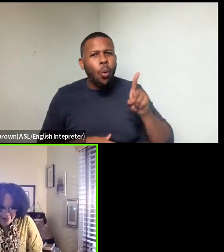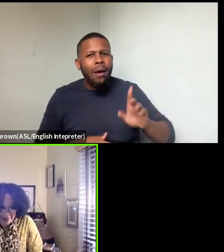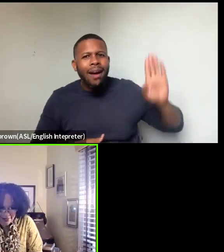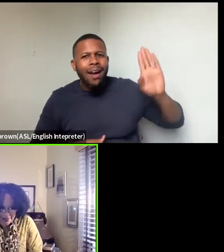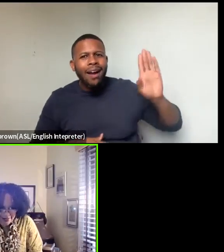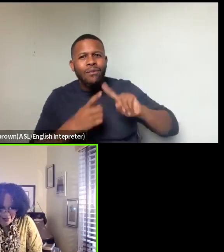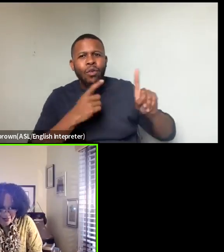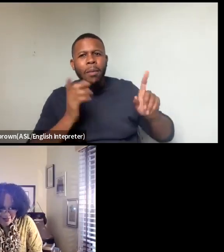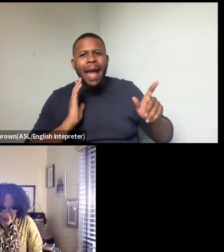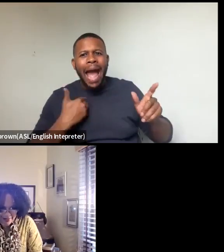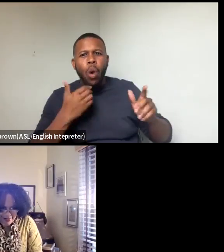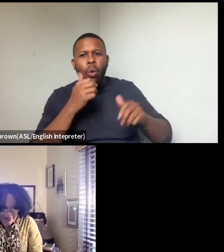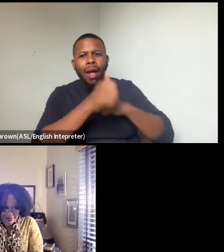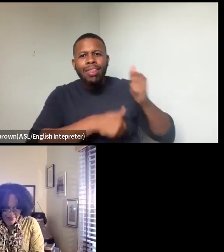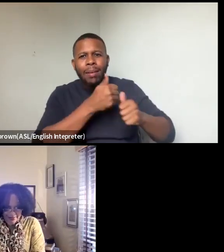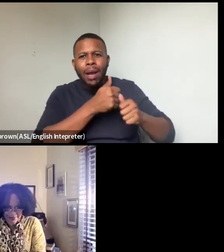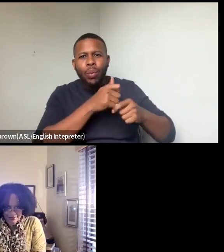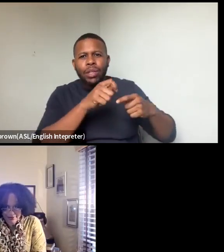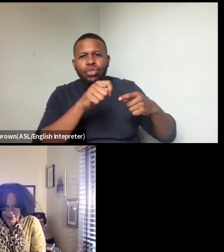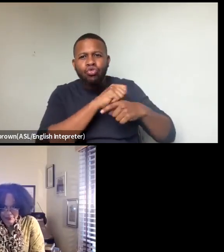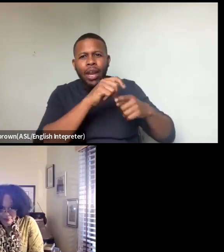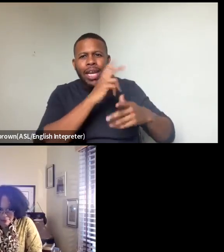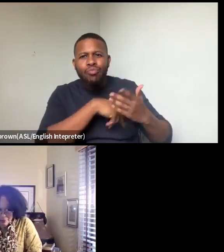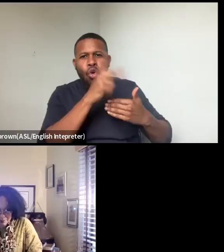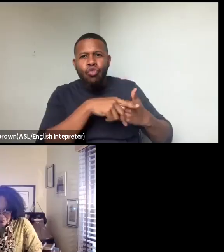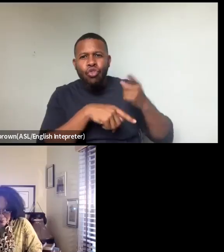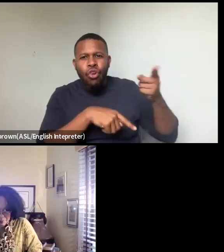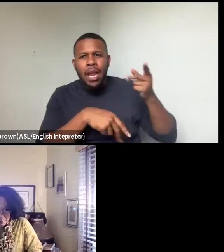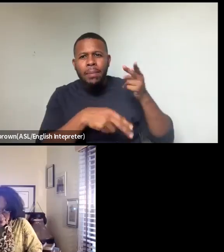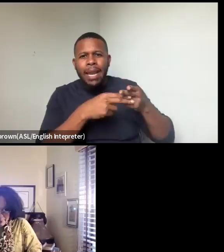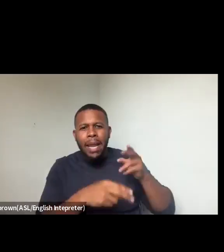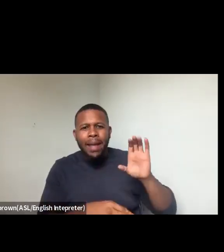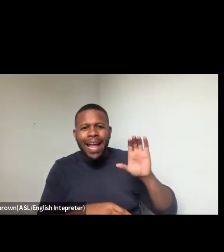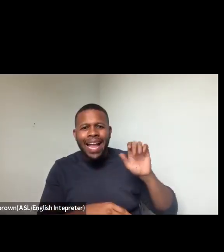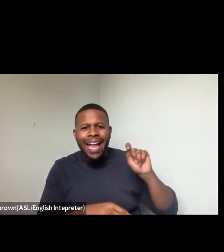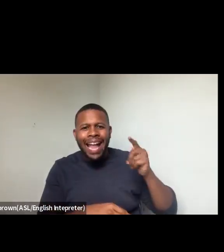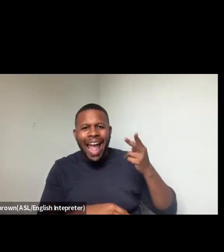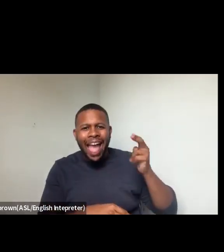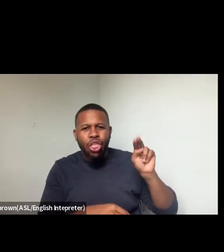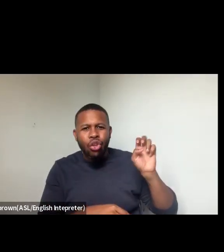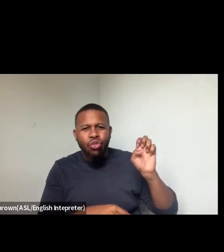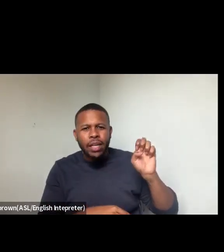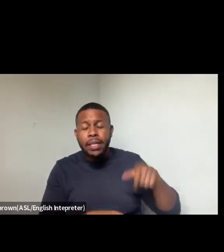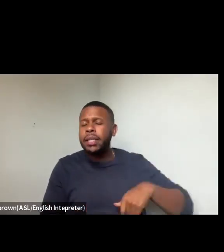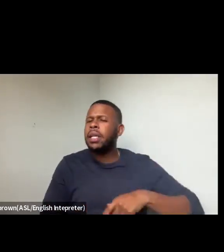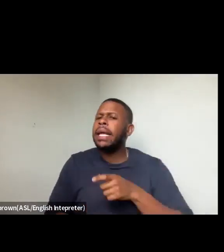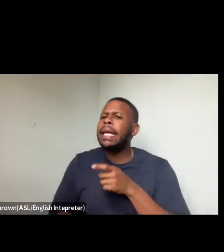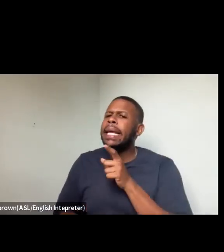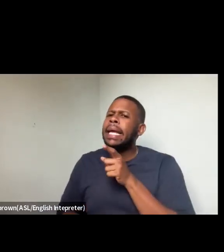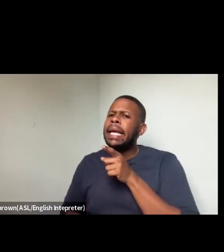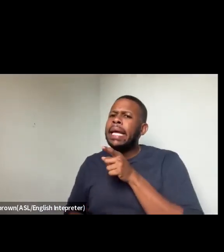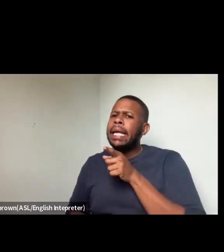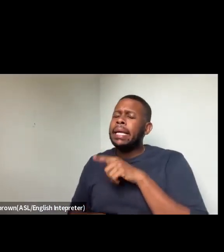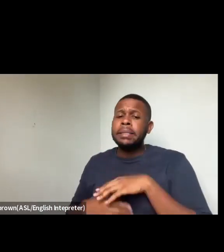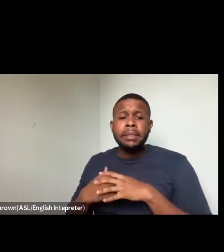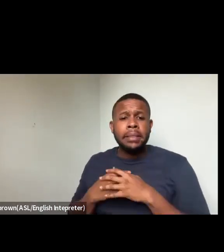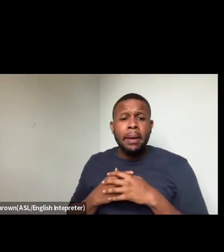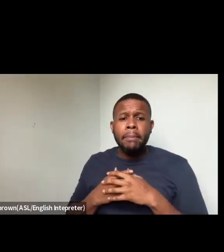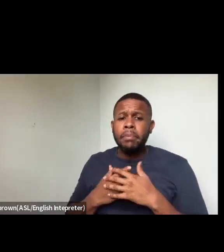journalists to our event last week. We're hoping that to be part of our action plans.